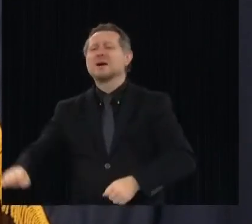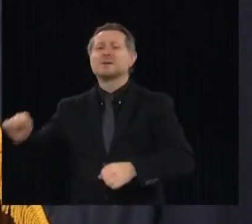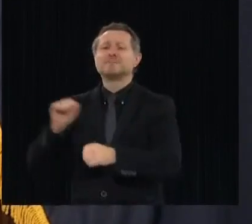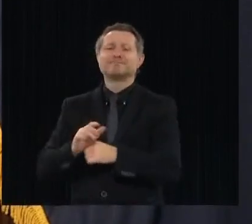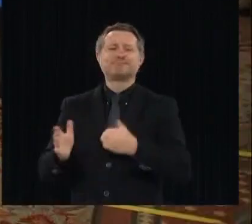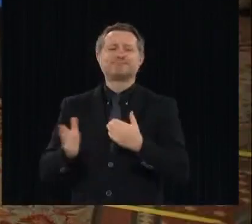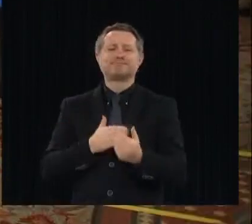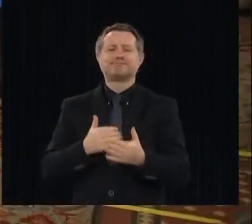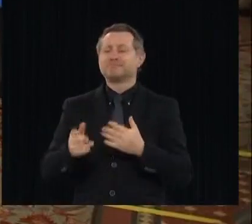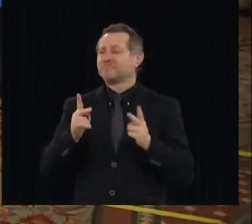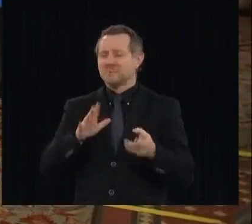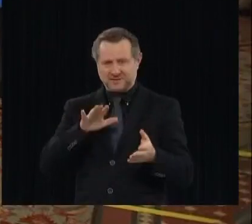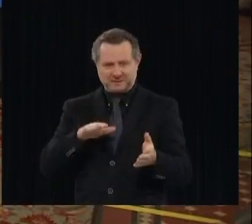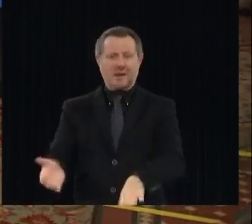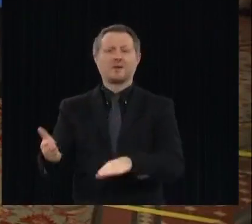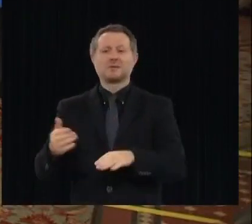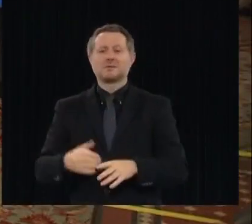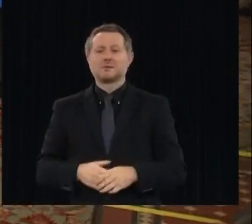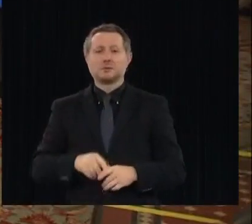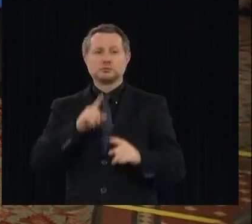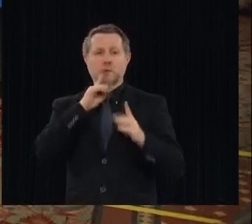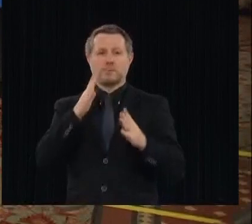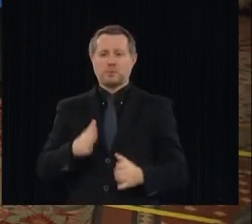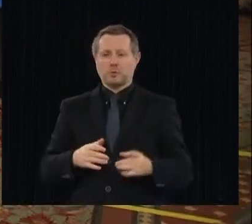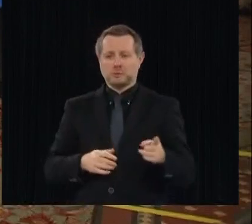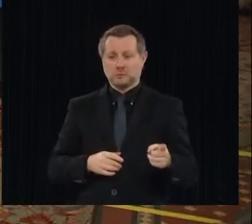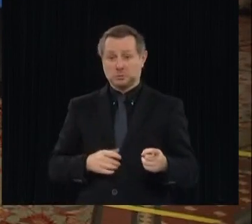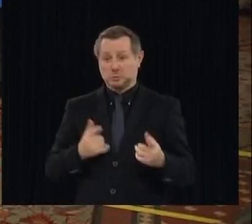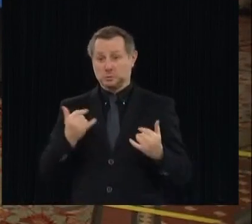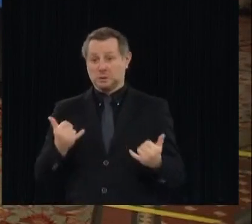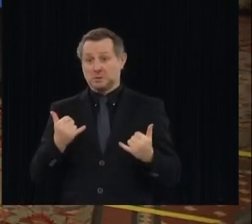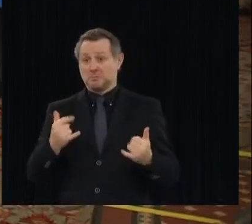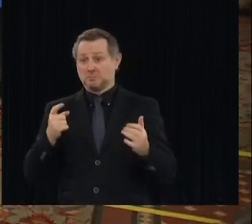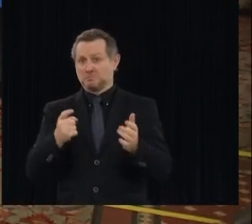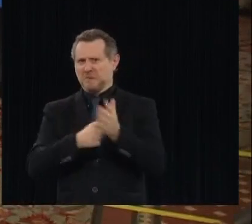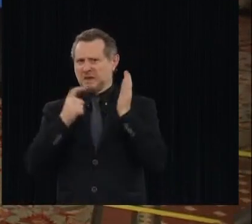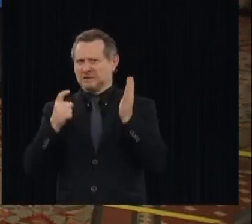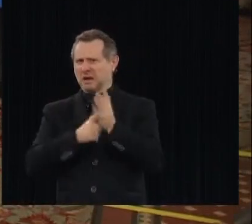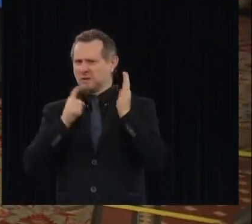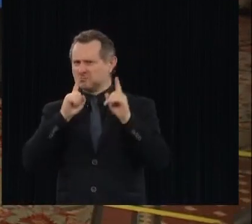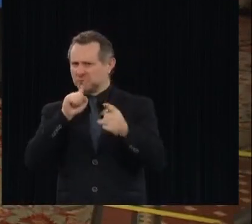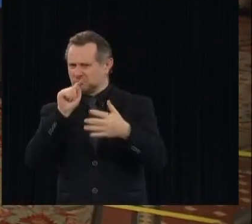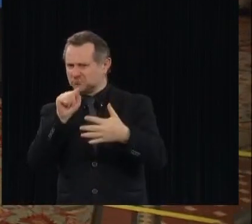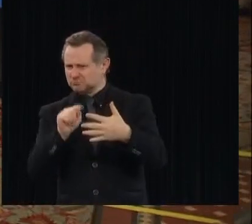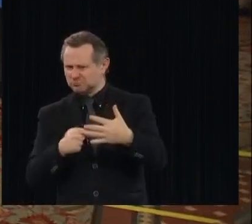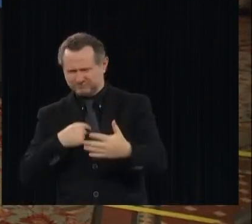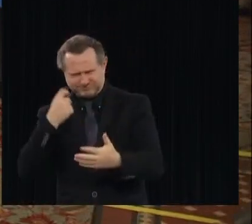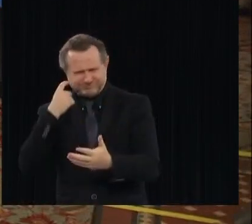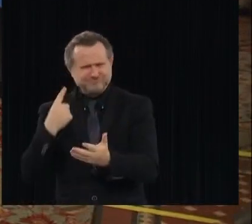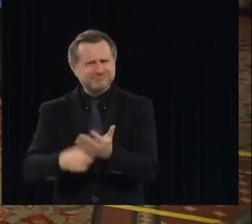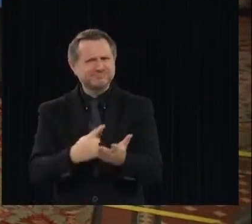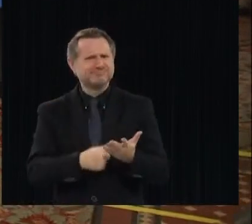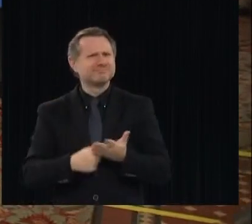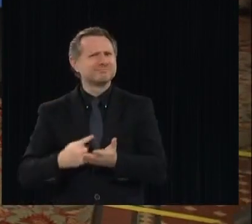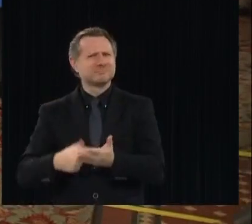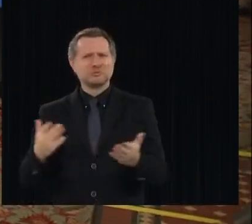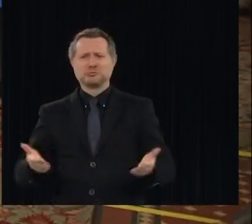EVERYONE TRIED THEIR BEST. AND PEOPLE STILL DIE. THEY ARE SAYING STILL THAT